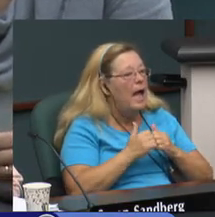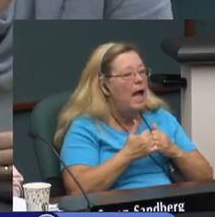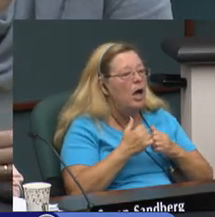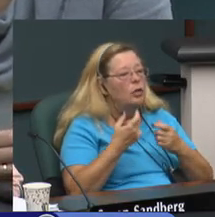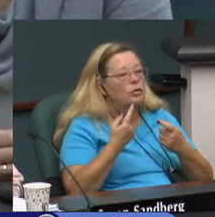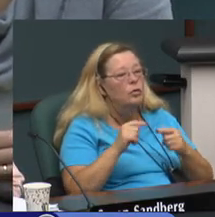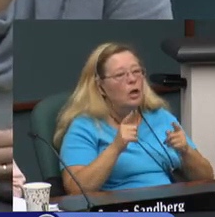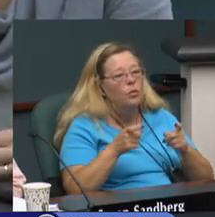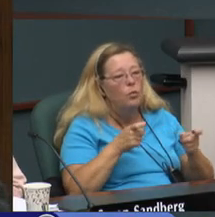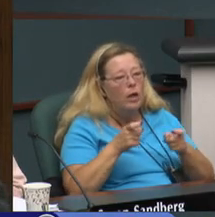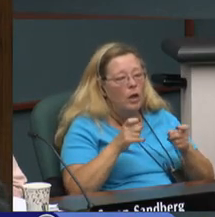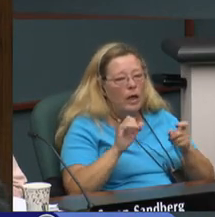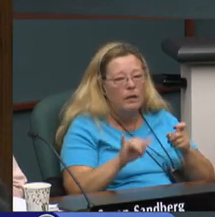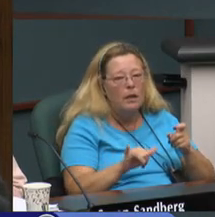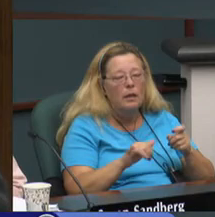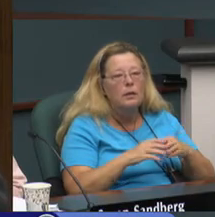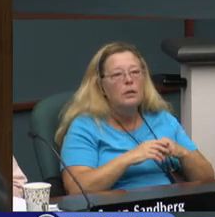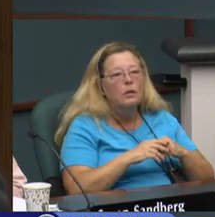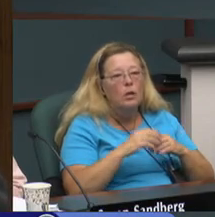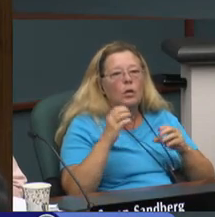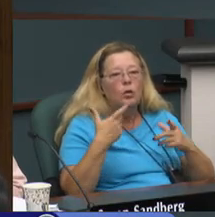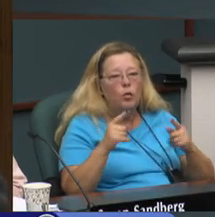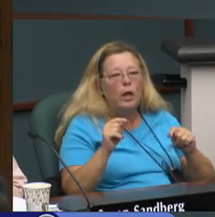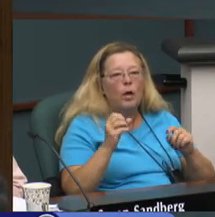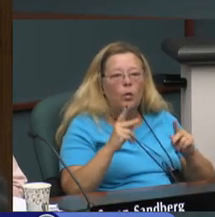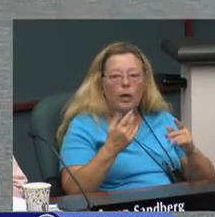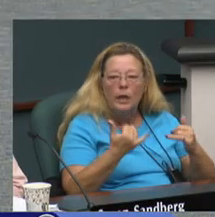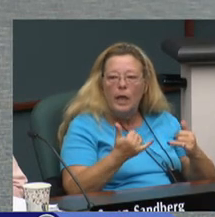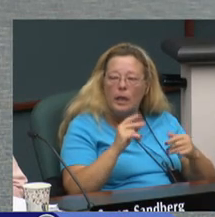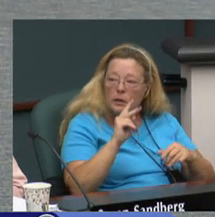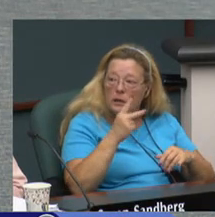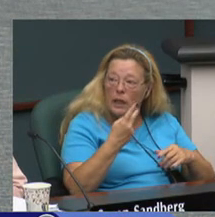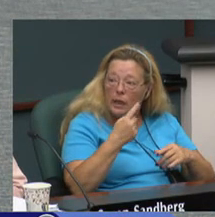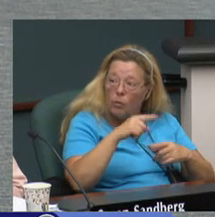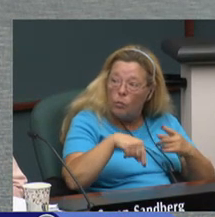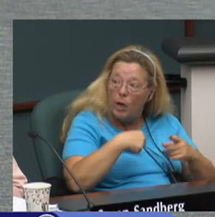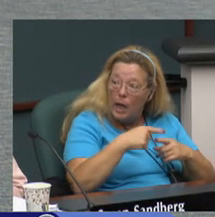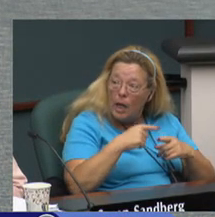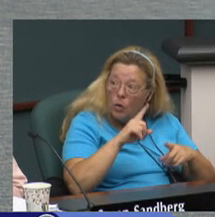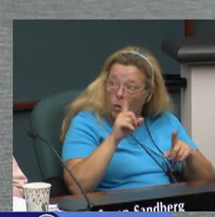great okay all right we're on to second round question Oh